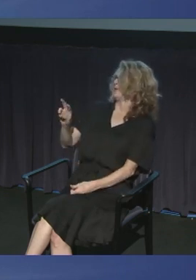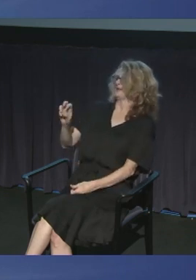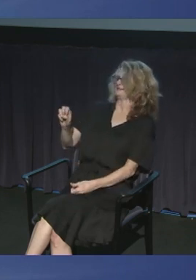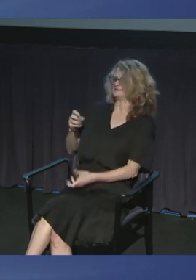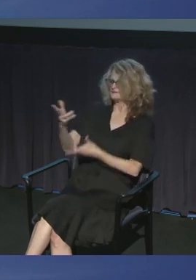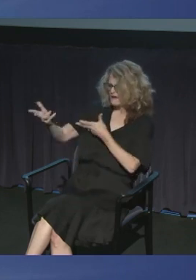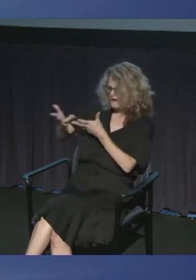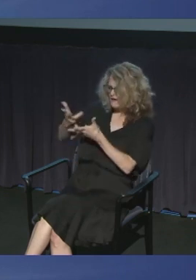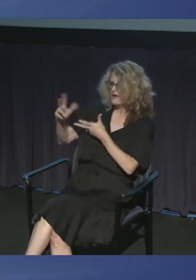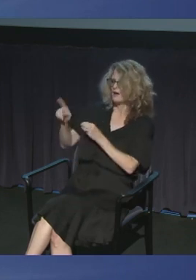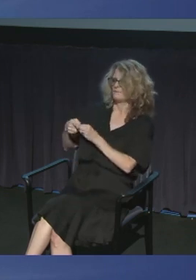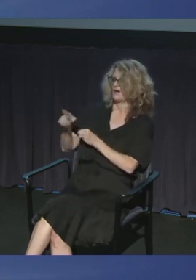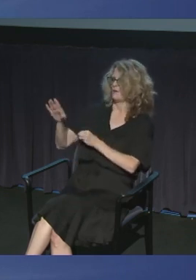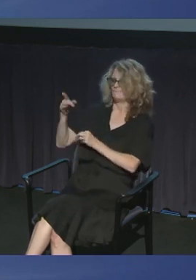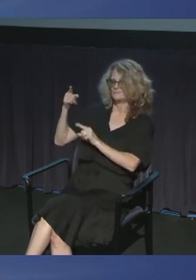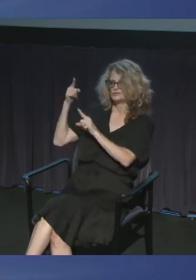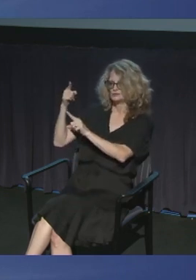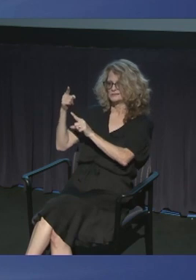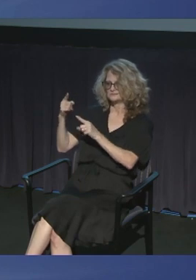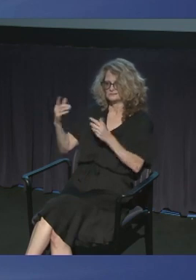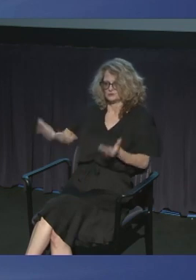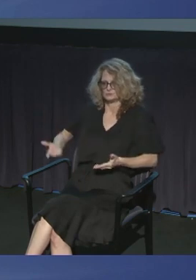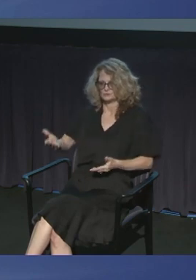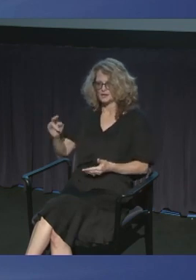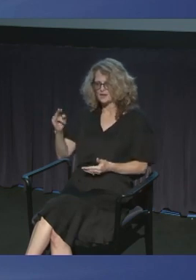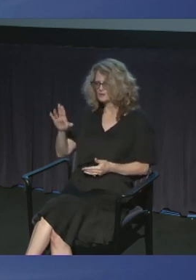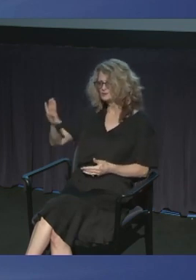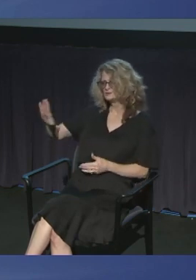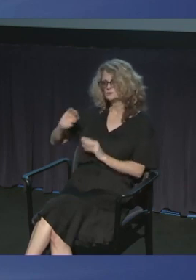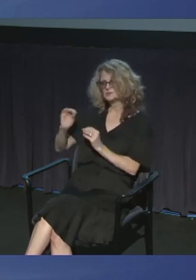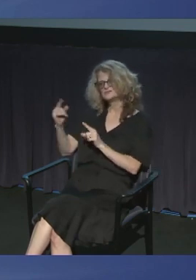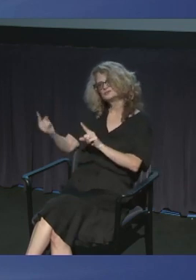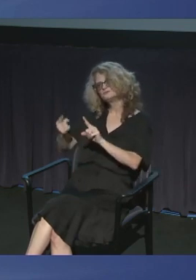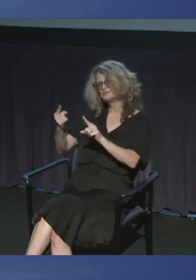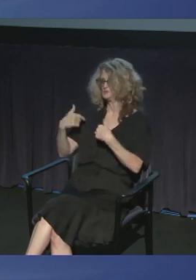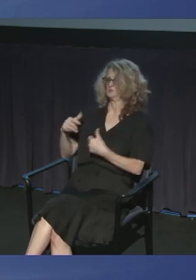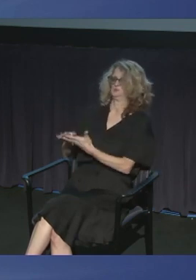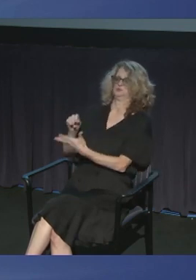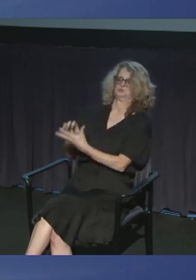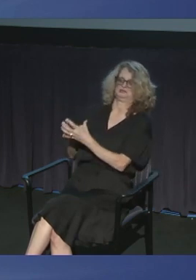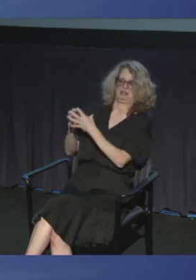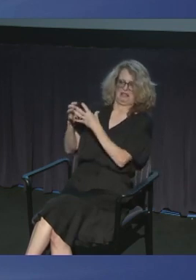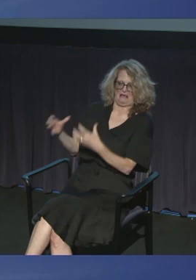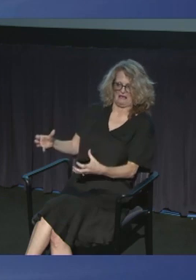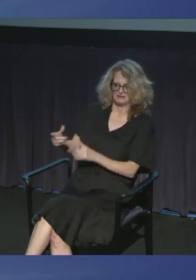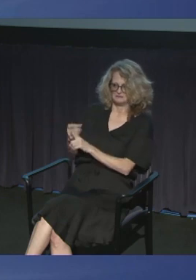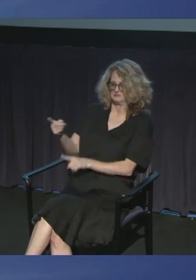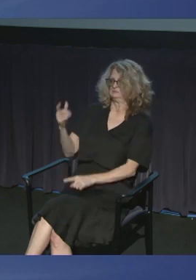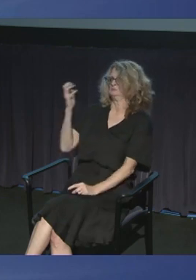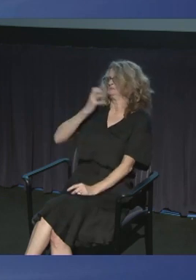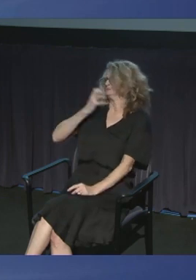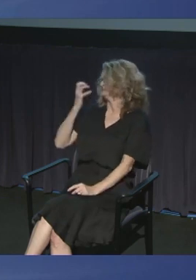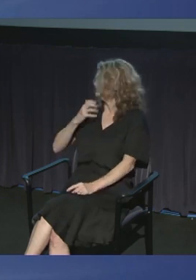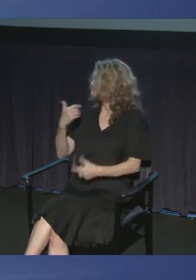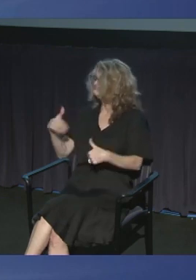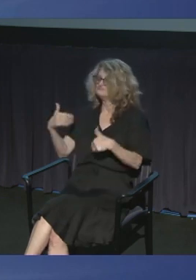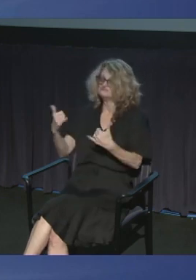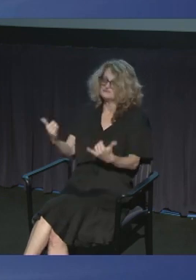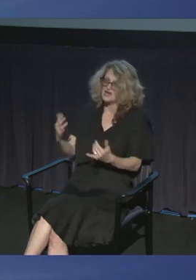ORGANIZATION AT NIH HAS. SO, TO REALLY REMEMBER THIS